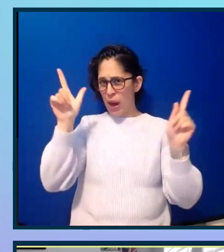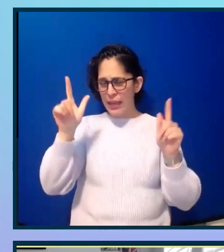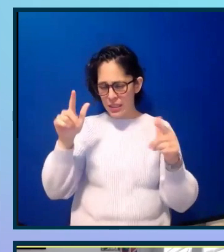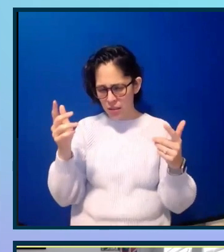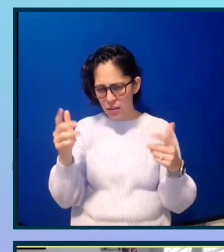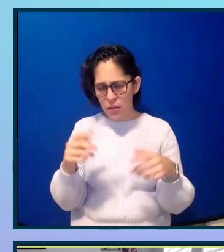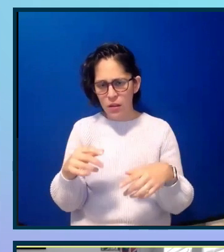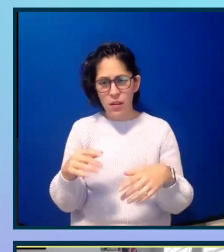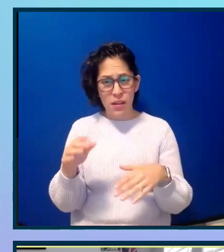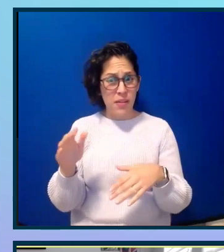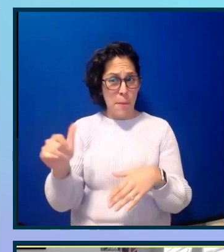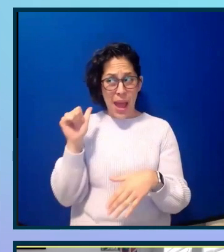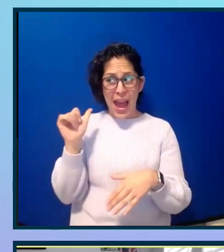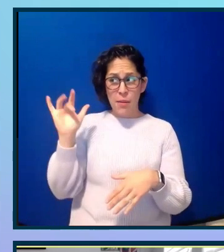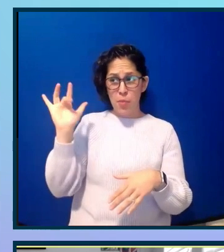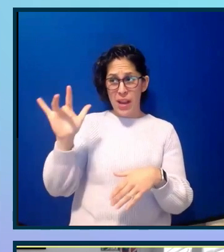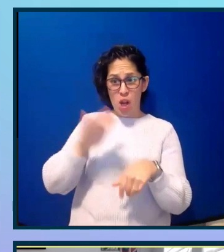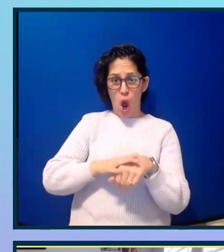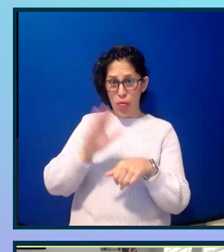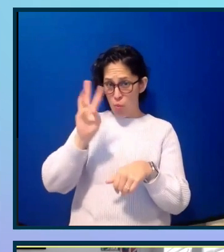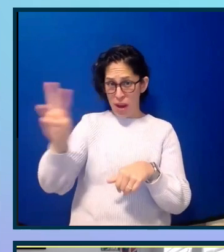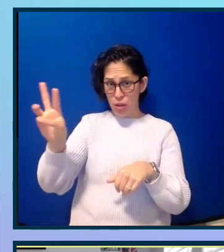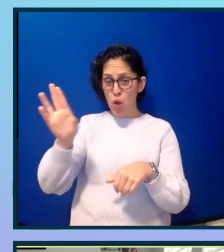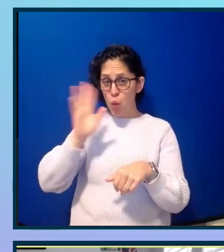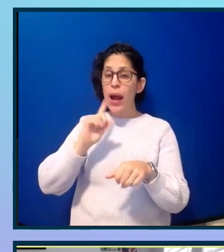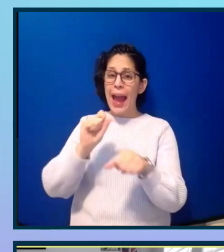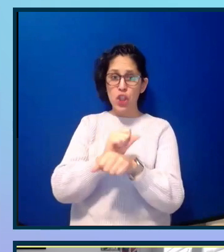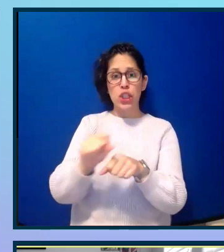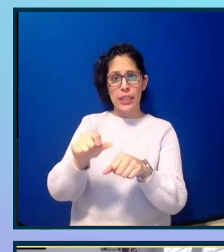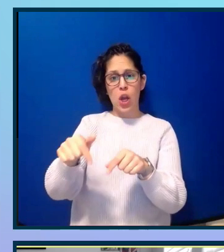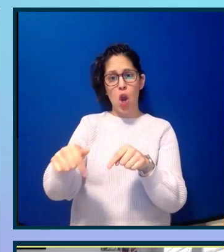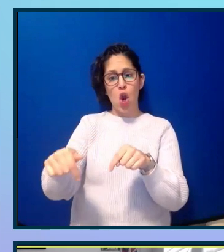will the back button on the browser get them back one step in their interface?